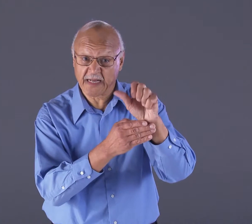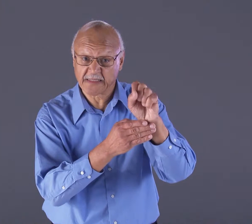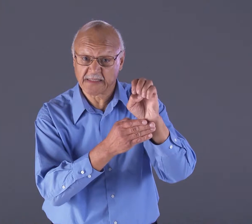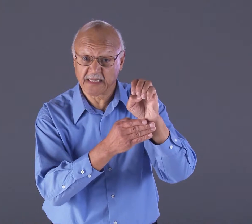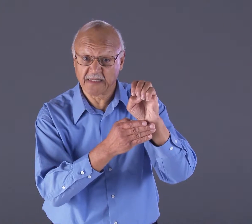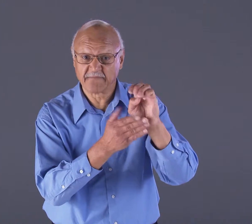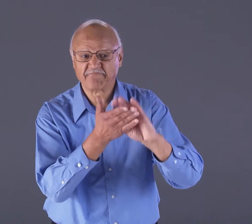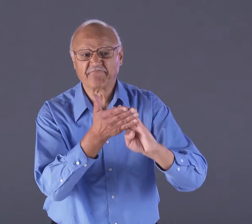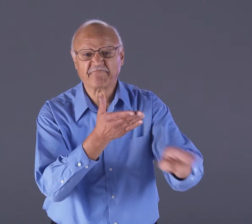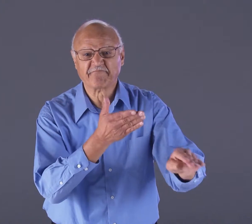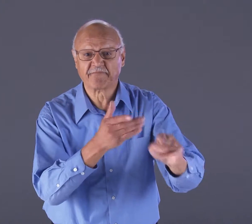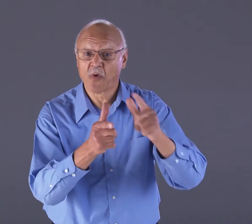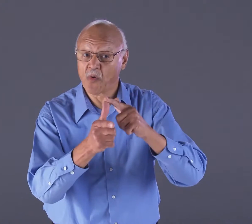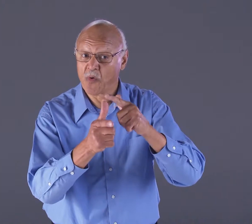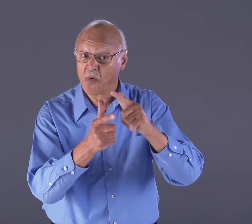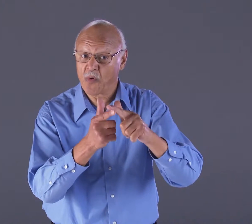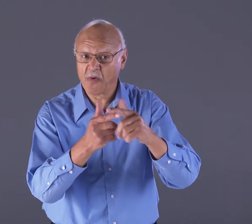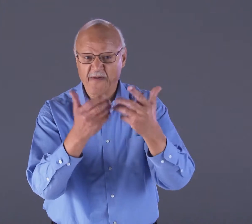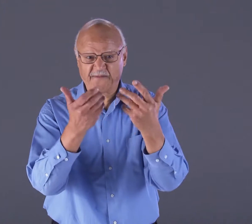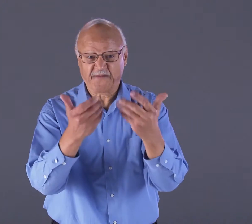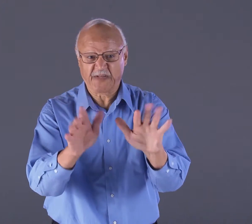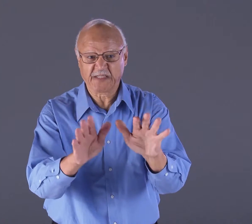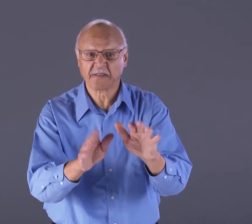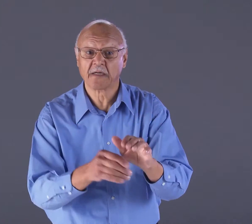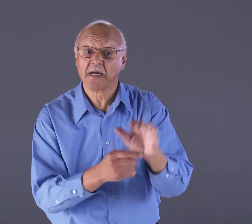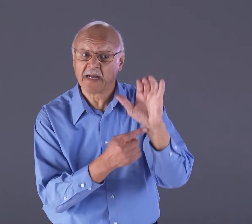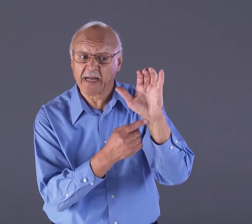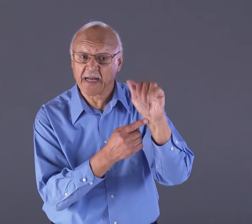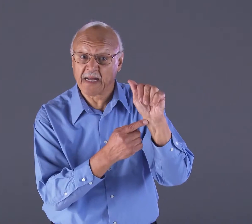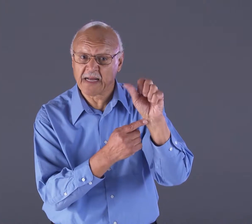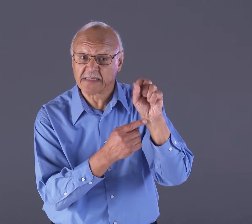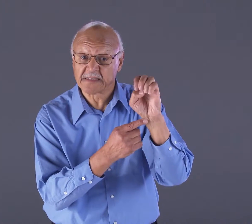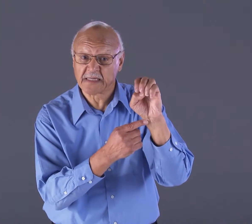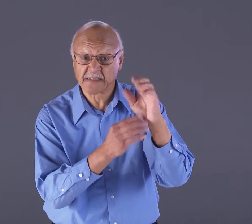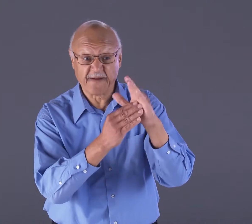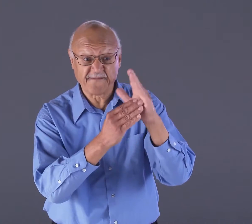if the case is dismissed, or when the case ends.